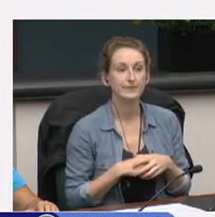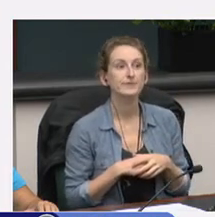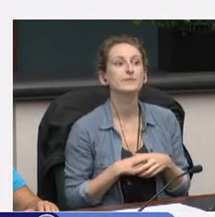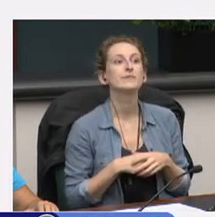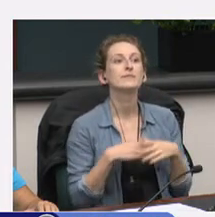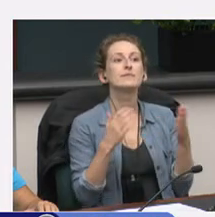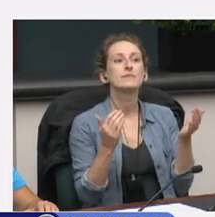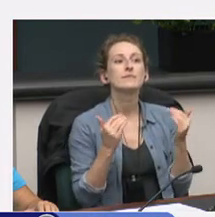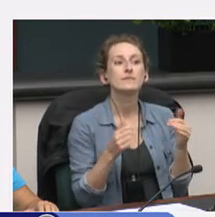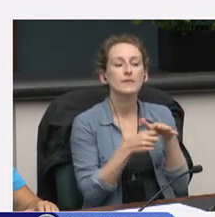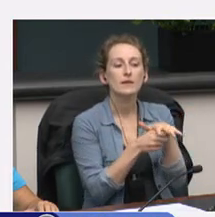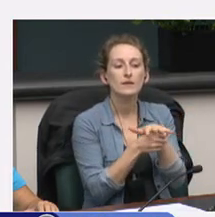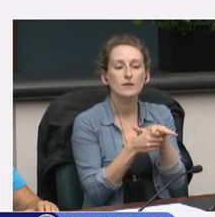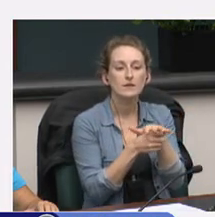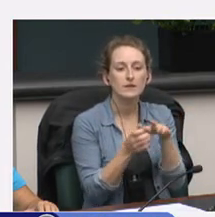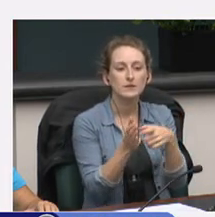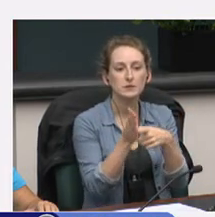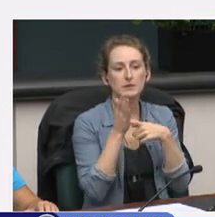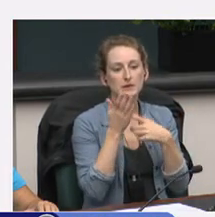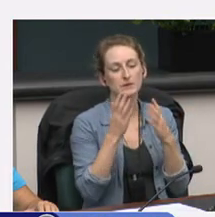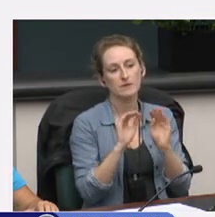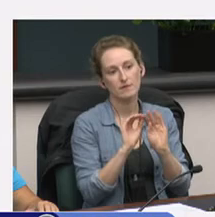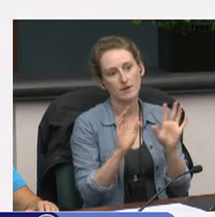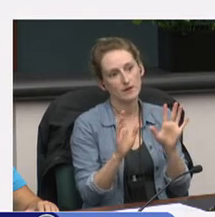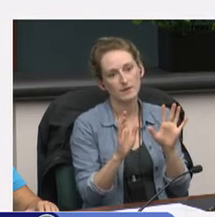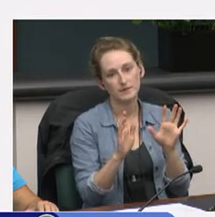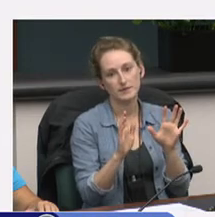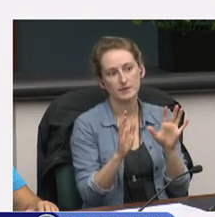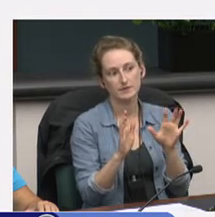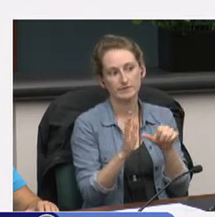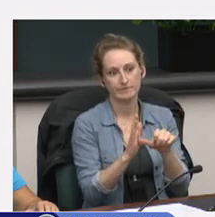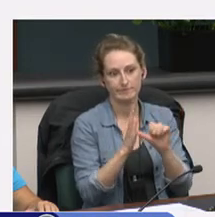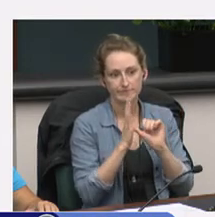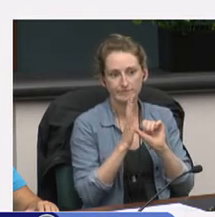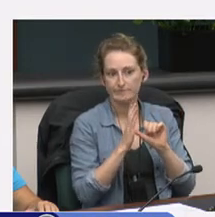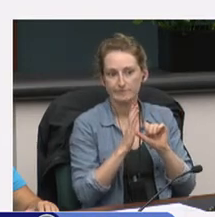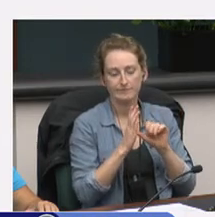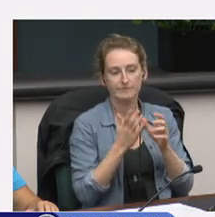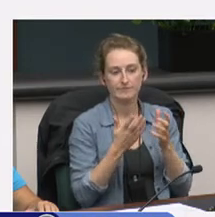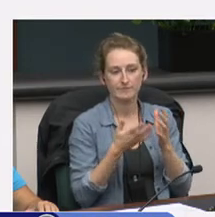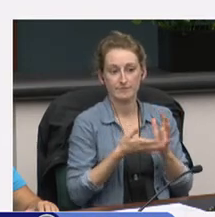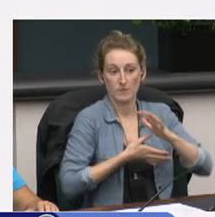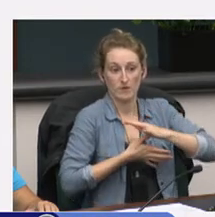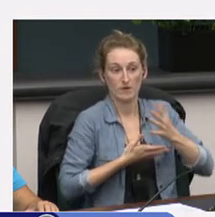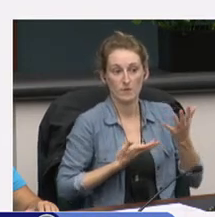obviously the priority is that we want portable units to be within the project